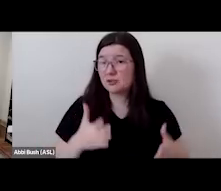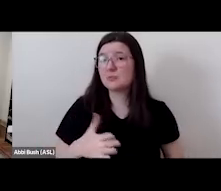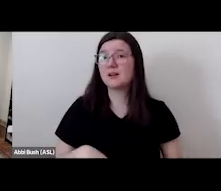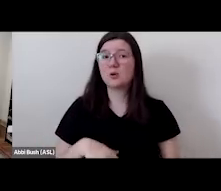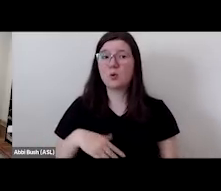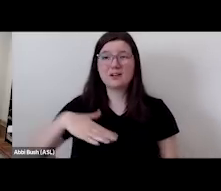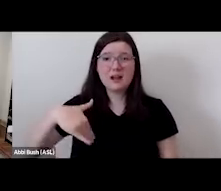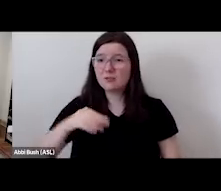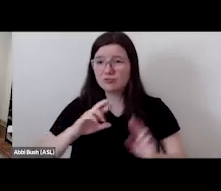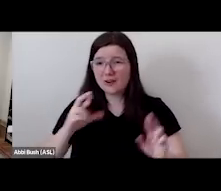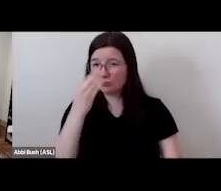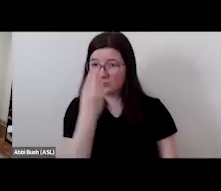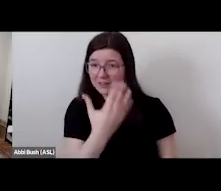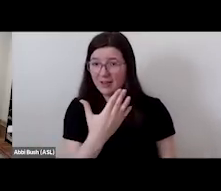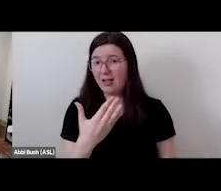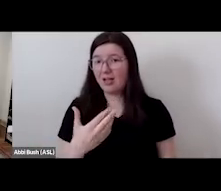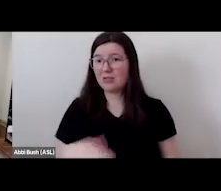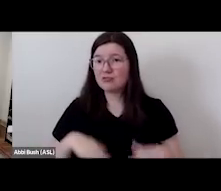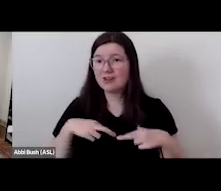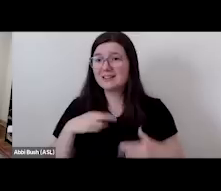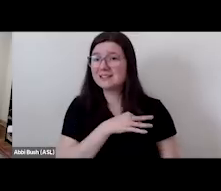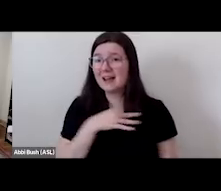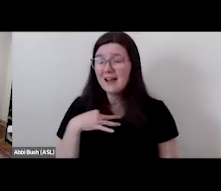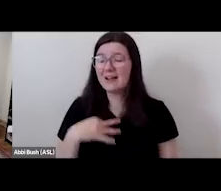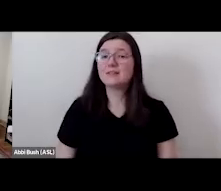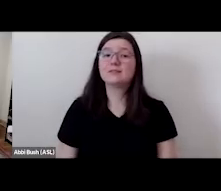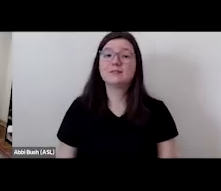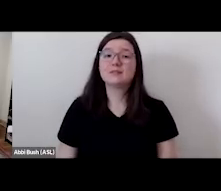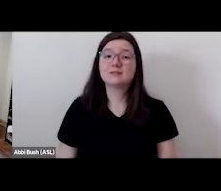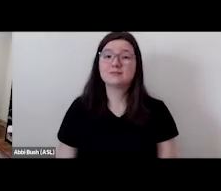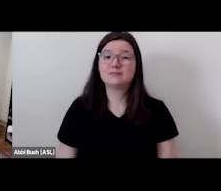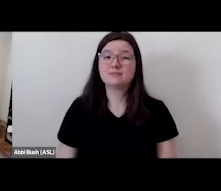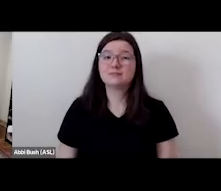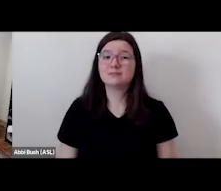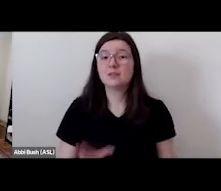Or is it a shelter wide policy concern? Do you need to as a team, define